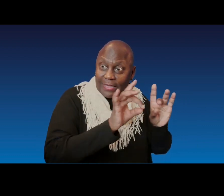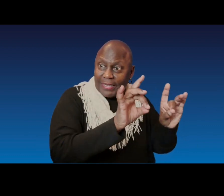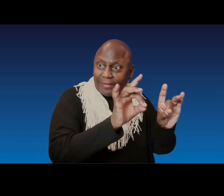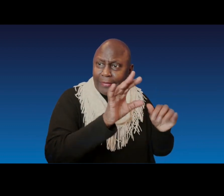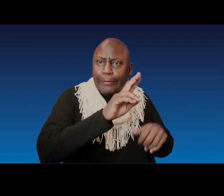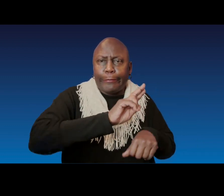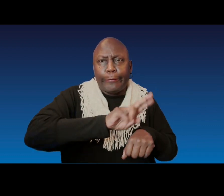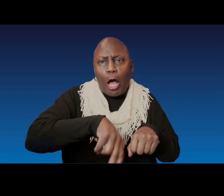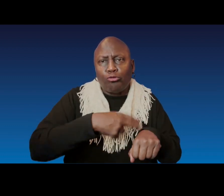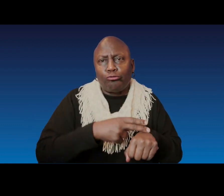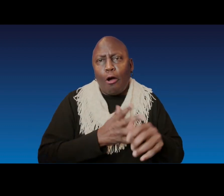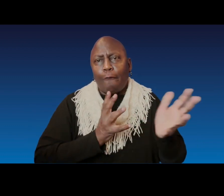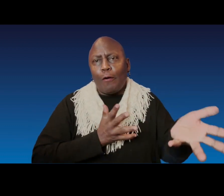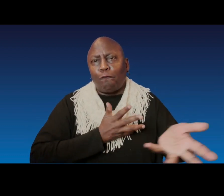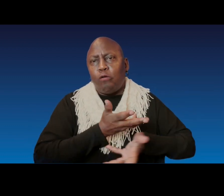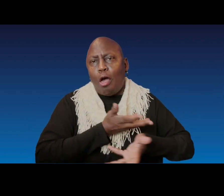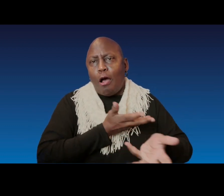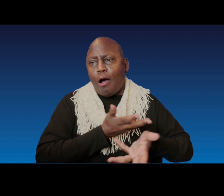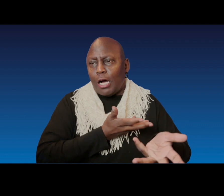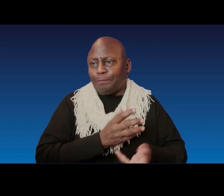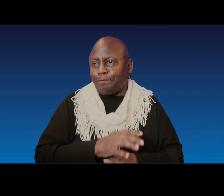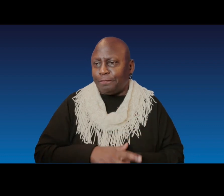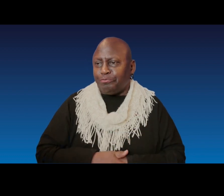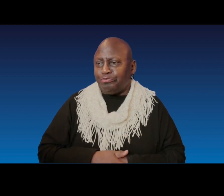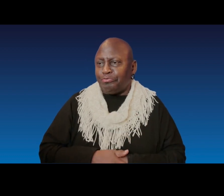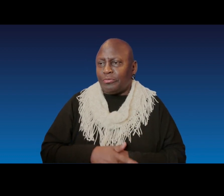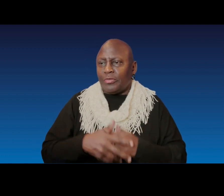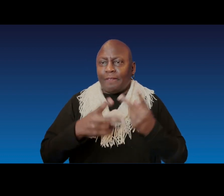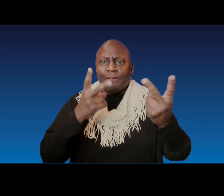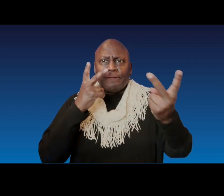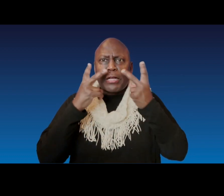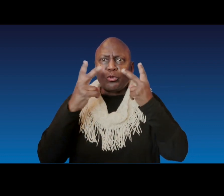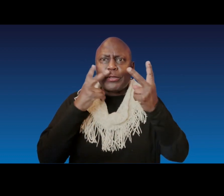That ripple effect influences their abilities to acquire language and even learn.